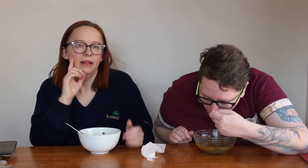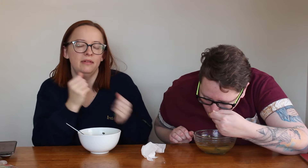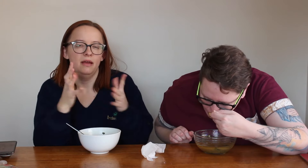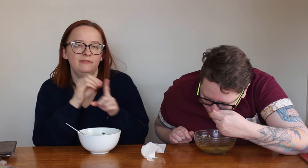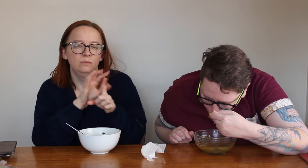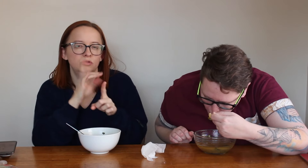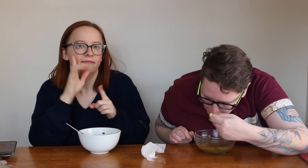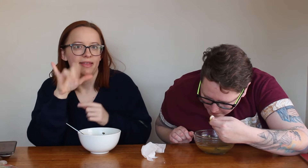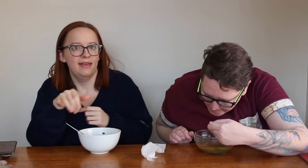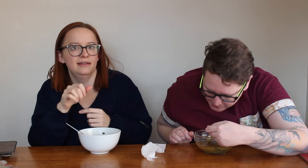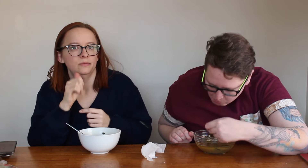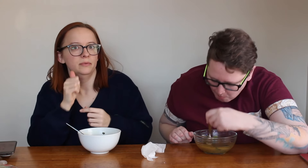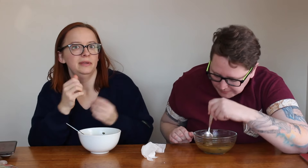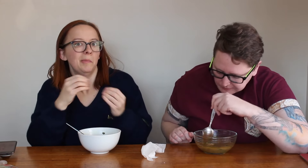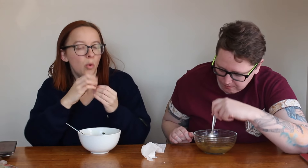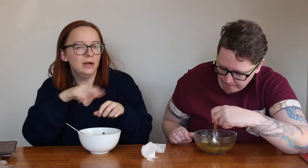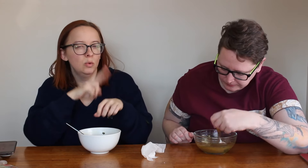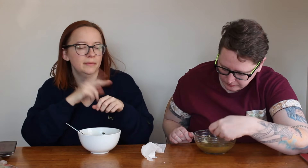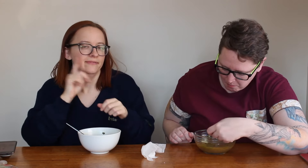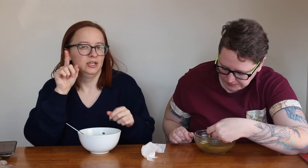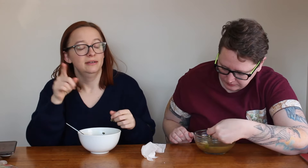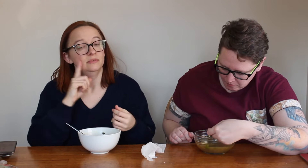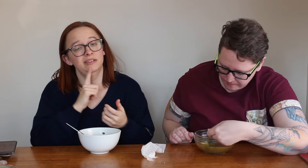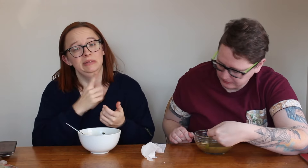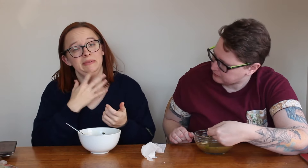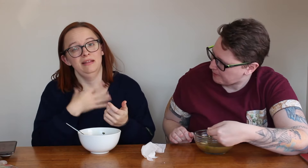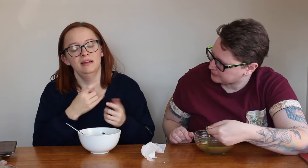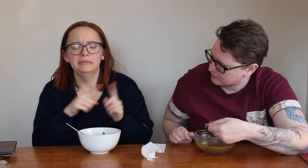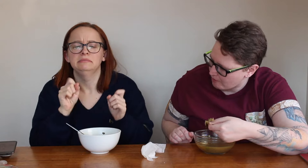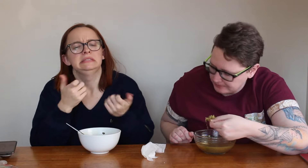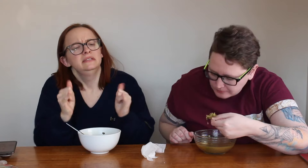Autistic - gosh sometimes I get my signs mixed up - transgender parent or um